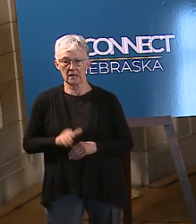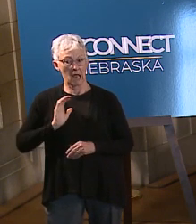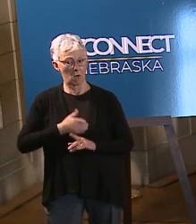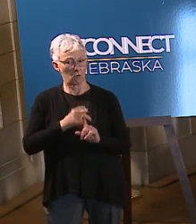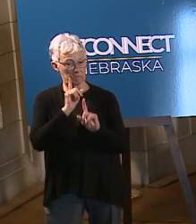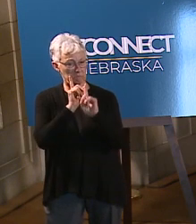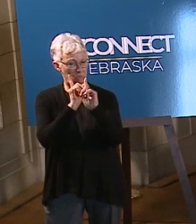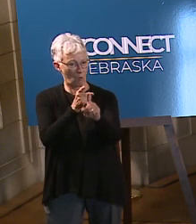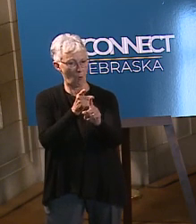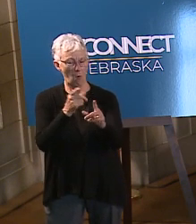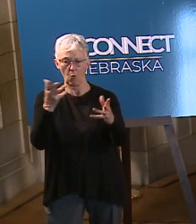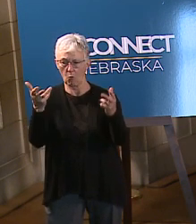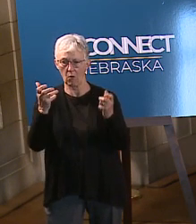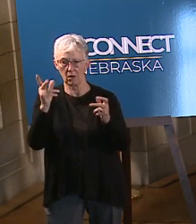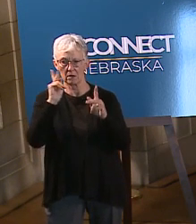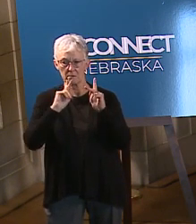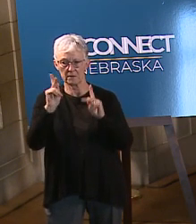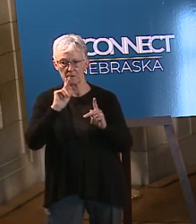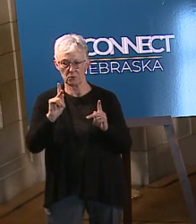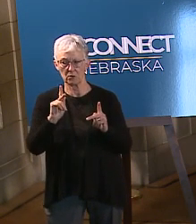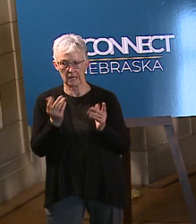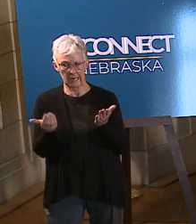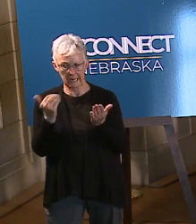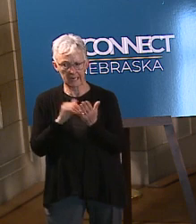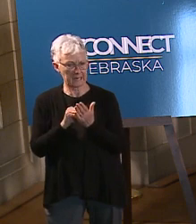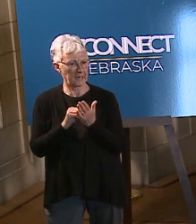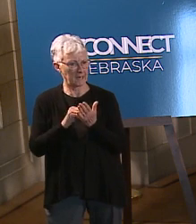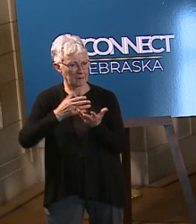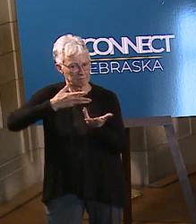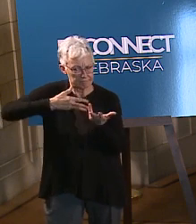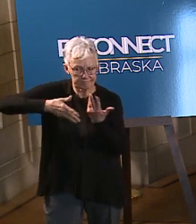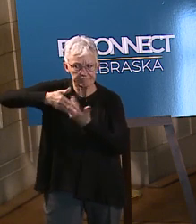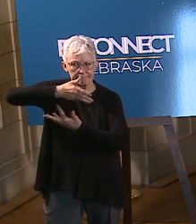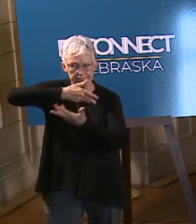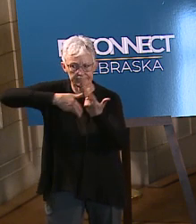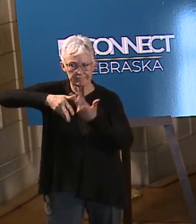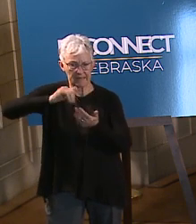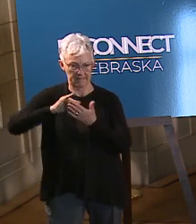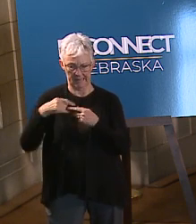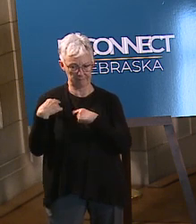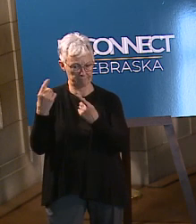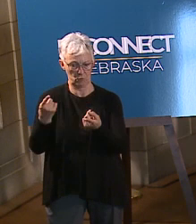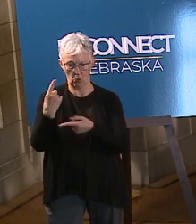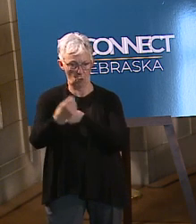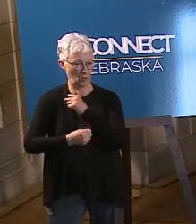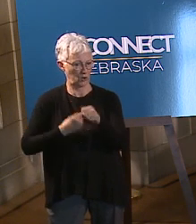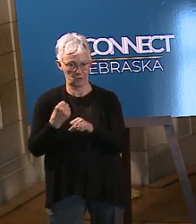NEBRASKA. NOW AS WE ALL MOVE FORWARD WE WANT PEOPLE TO START